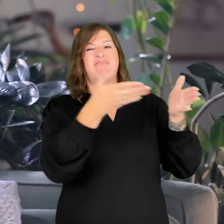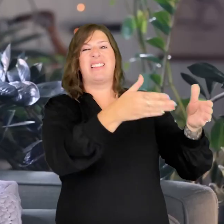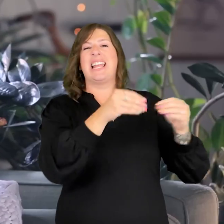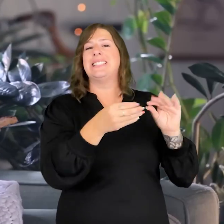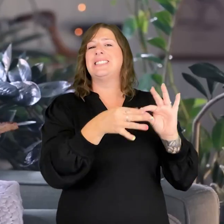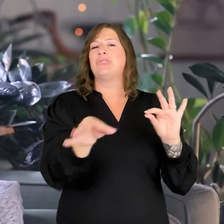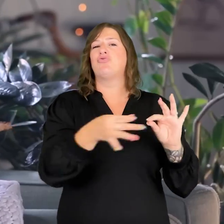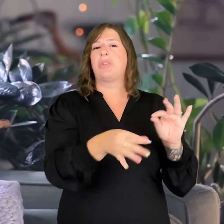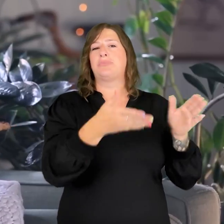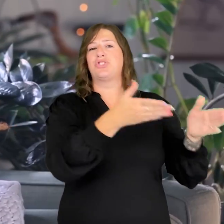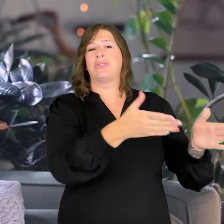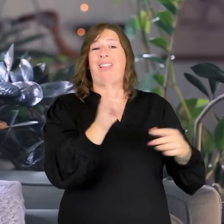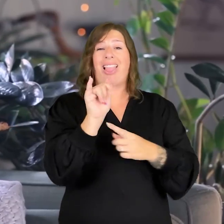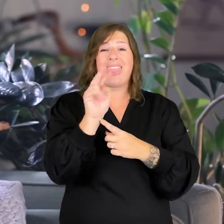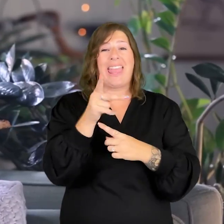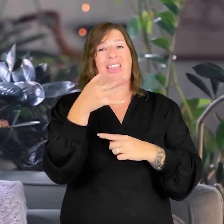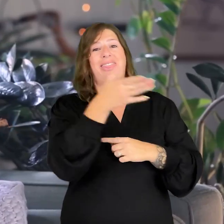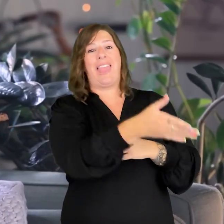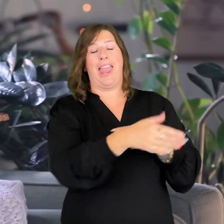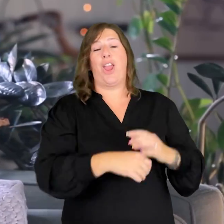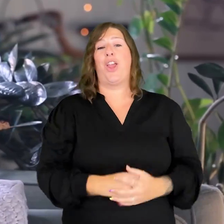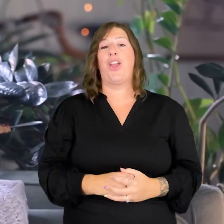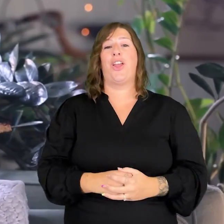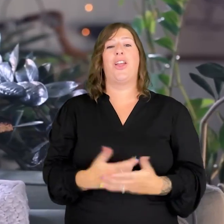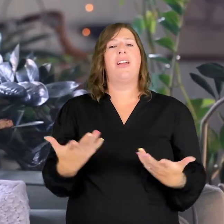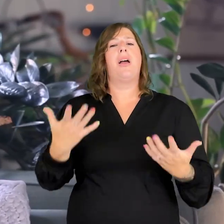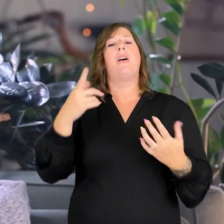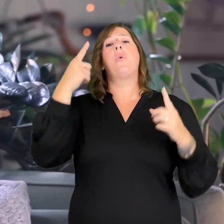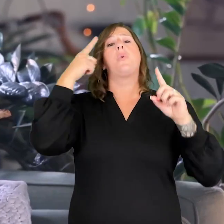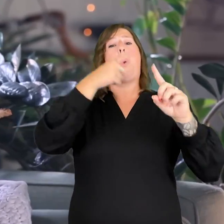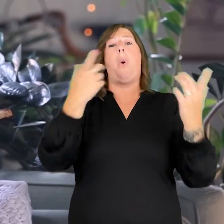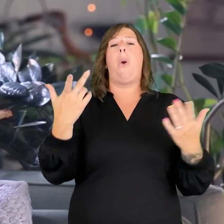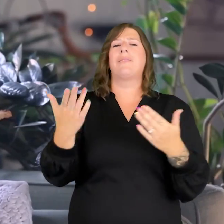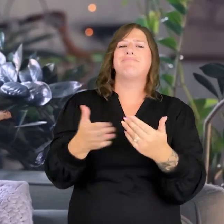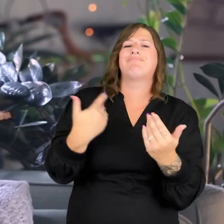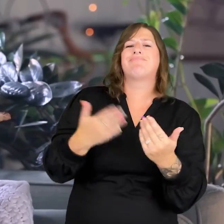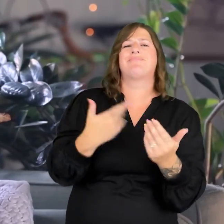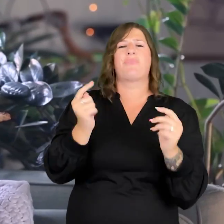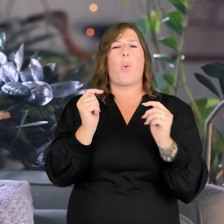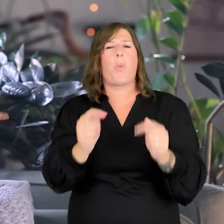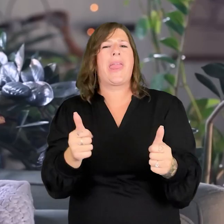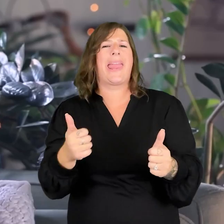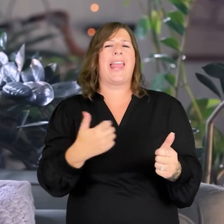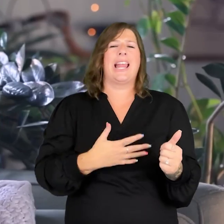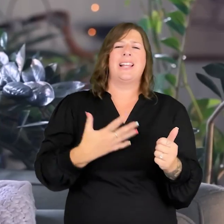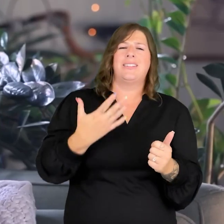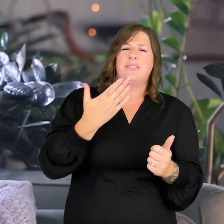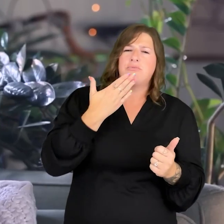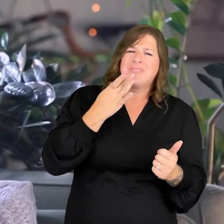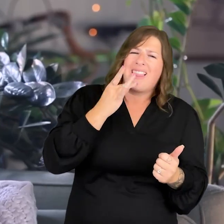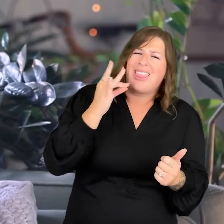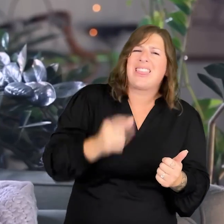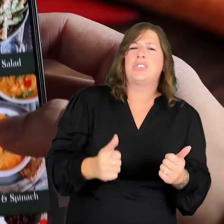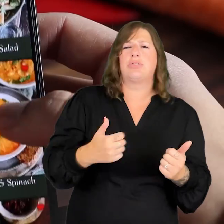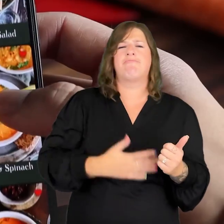I hope this whole meal prepping thing makes your weeknights a little bit more manageable and a lot more delicious. But if you do want to make just one of the recipes in isolation too,